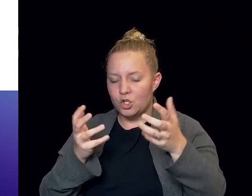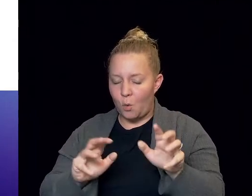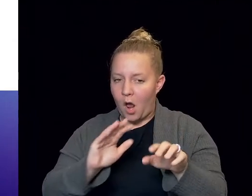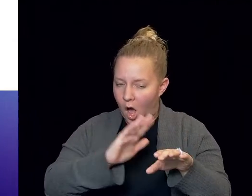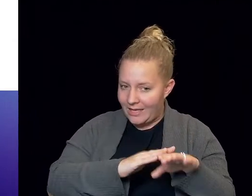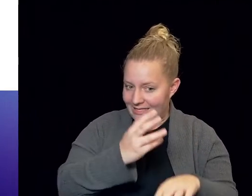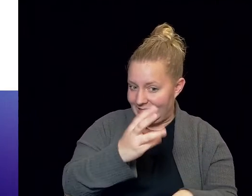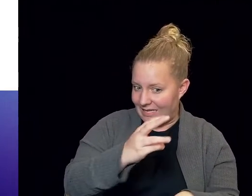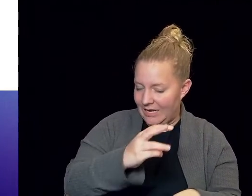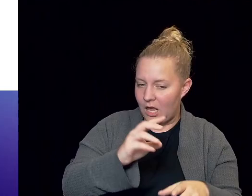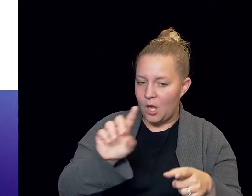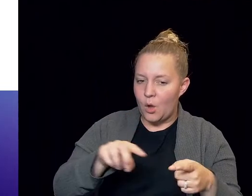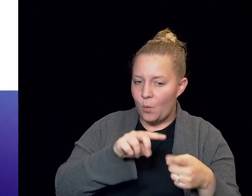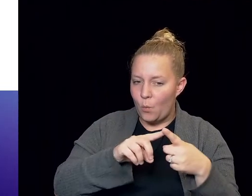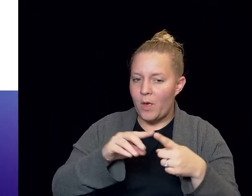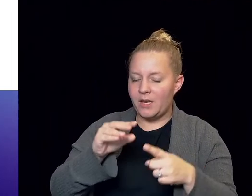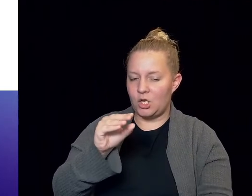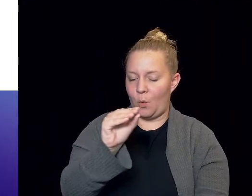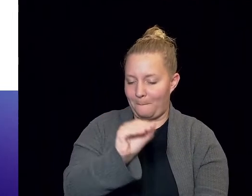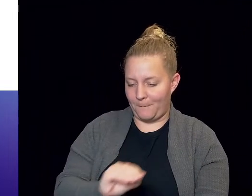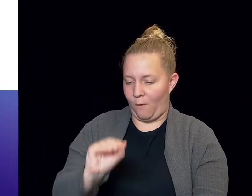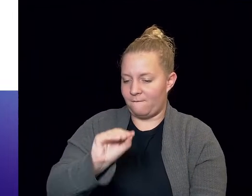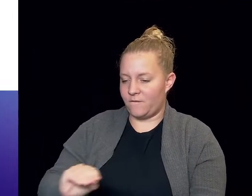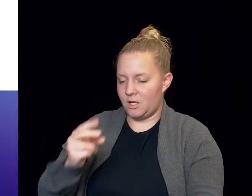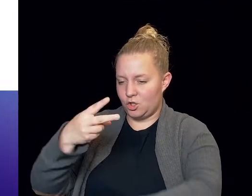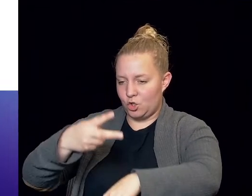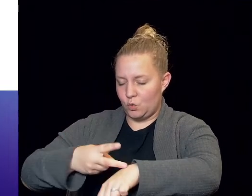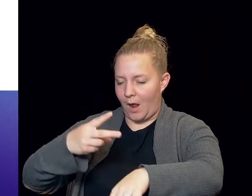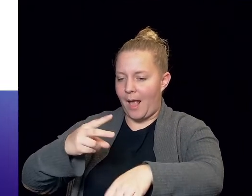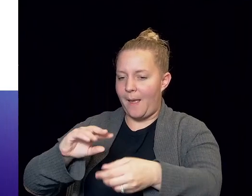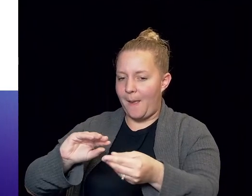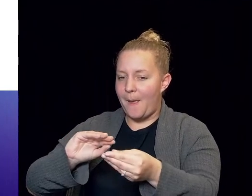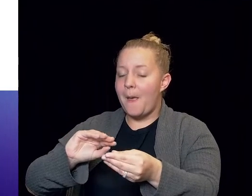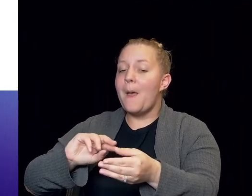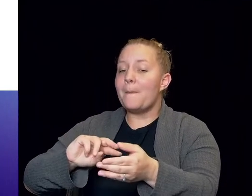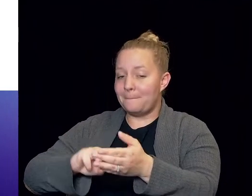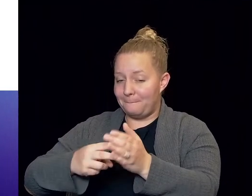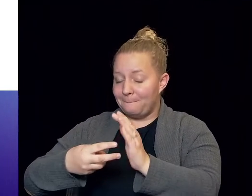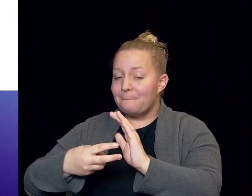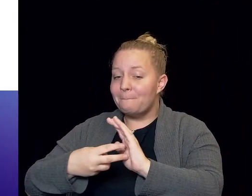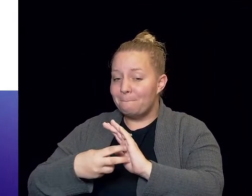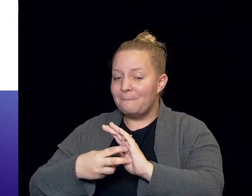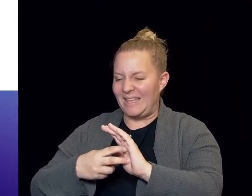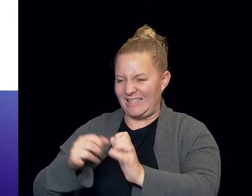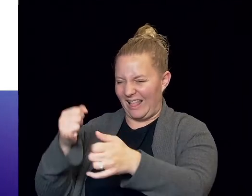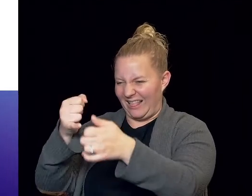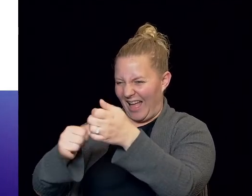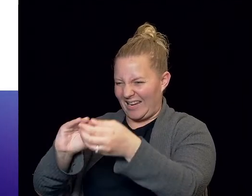because once you move it twice, it's actually that tenths place value, that's 6 that is repeating.